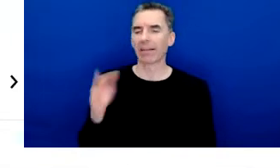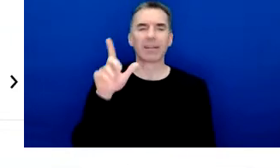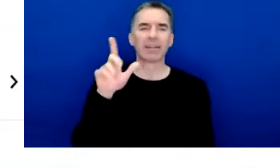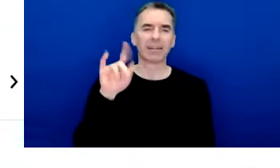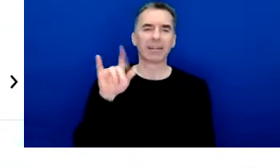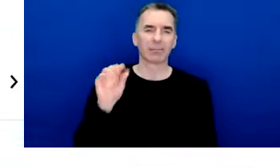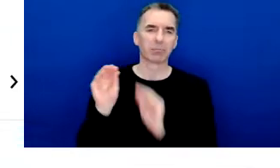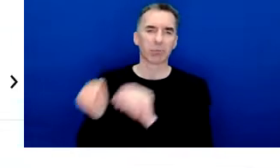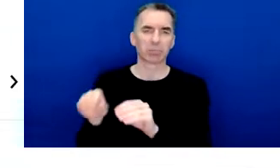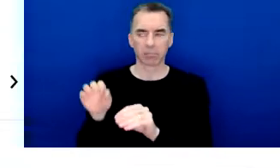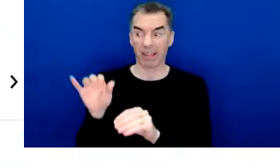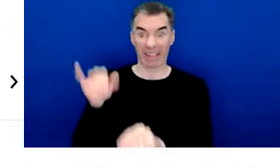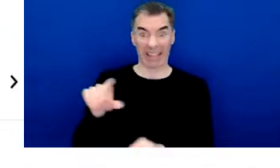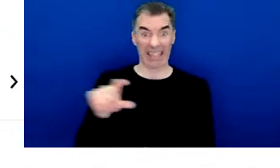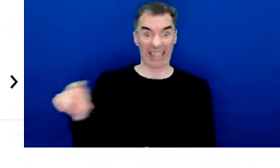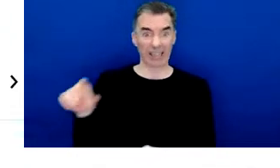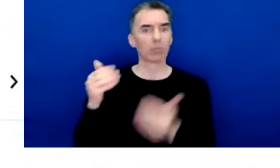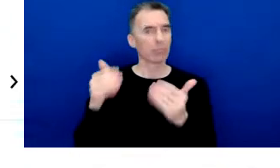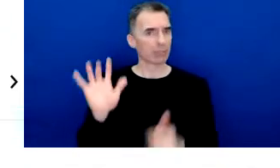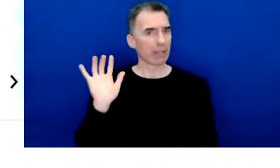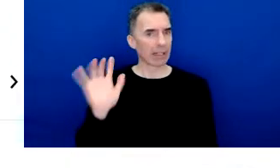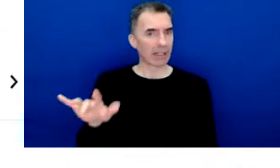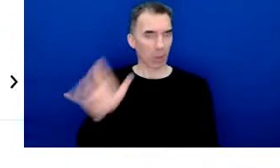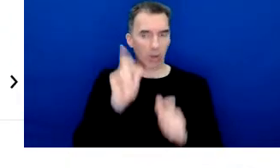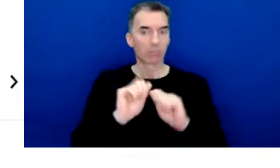So go ahead and click on that link to open up the Jamboard.